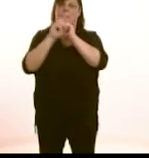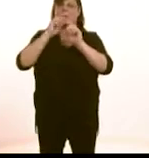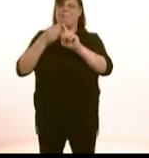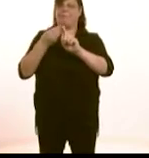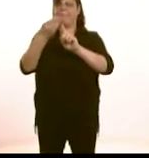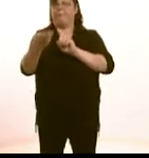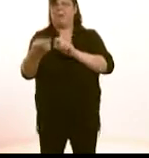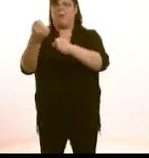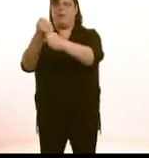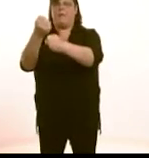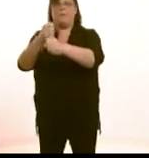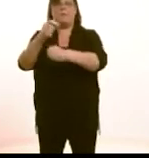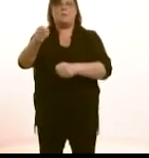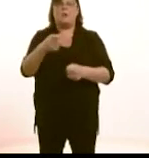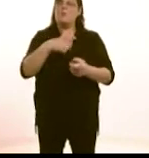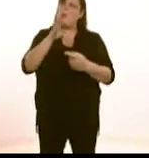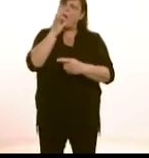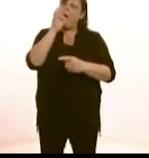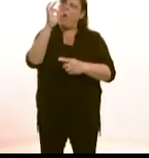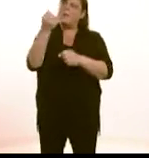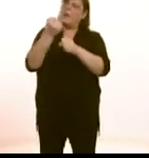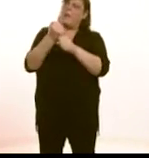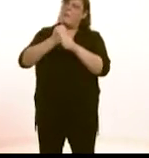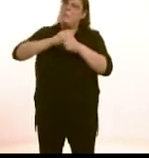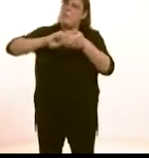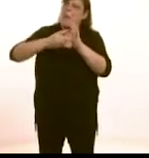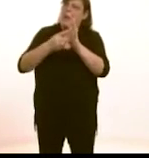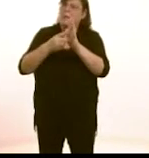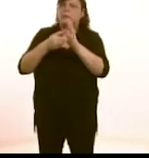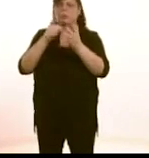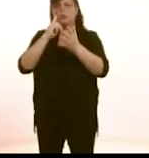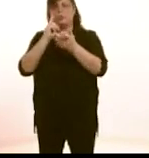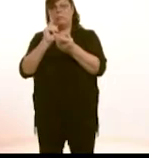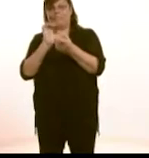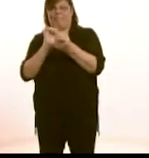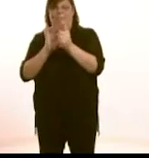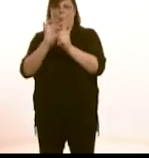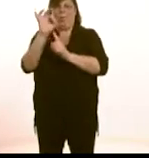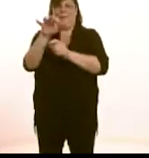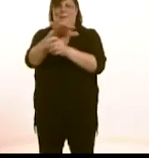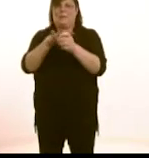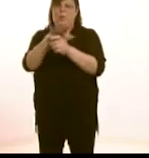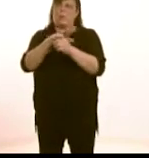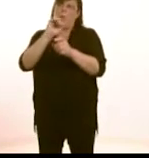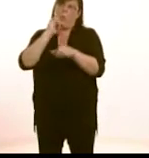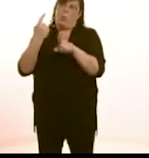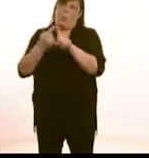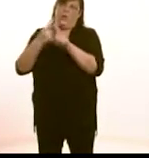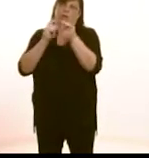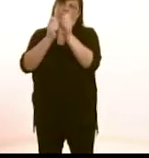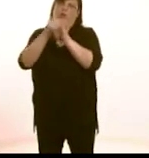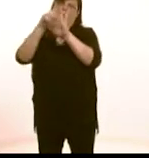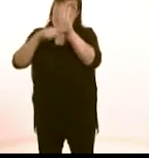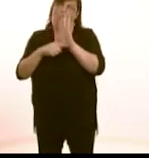So, what steps is the Government taking to exact the situation, and do you intend to legislate quickly to put this right?